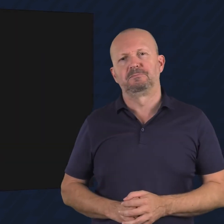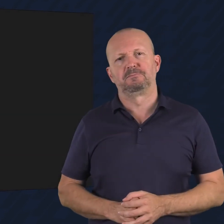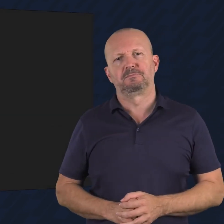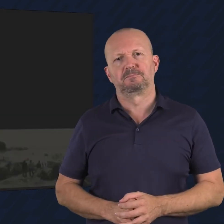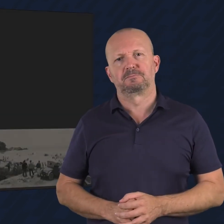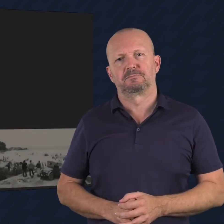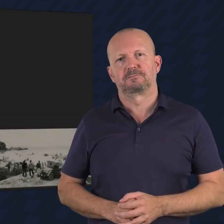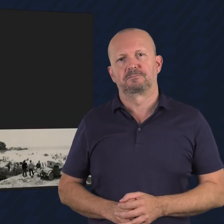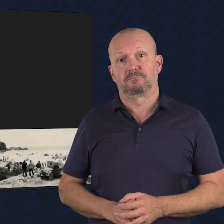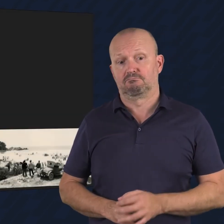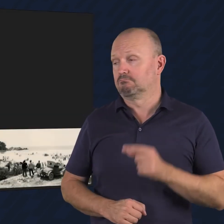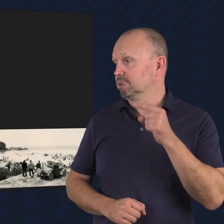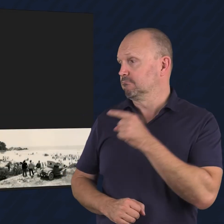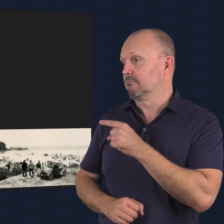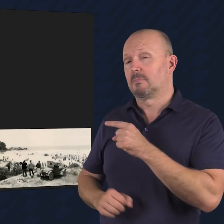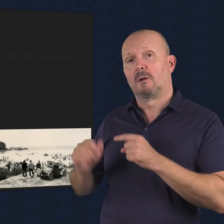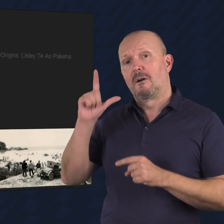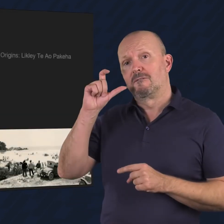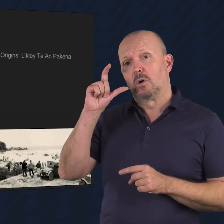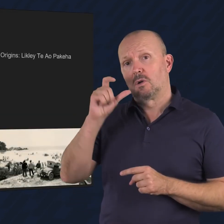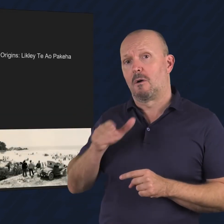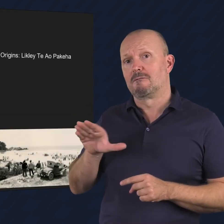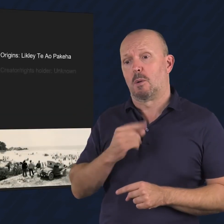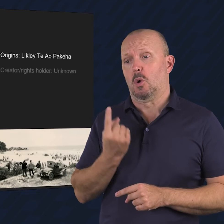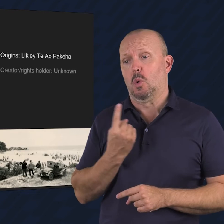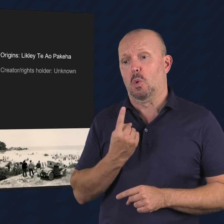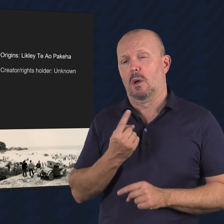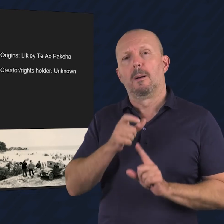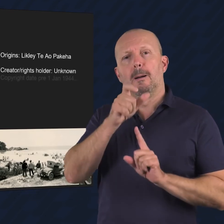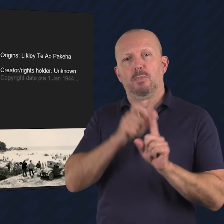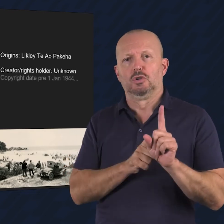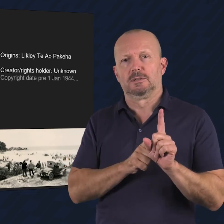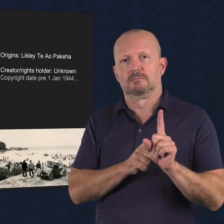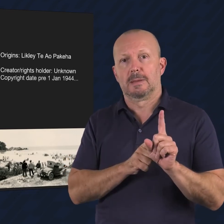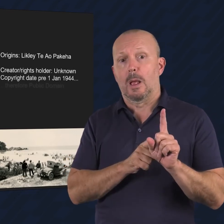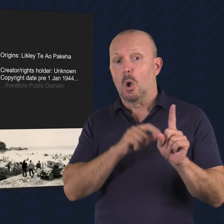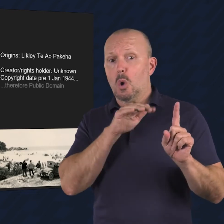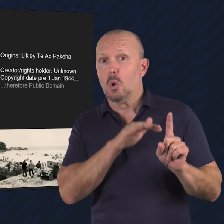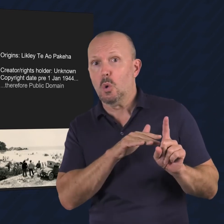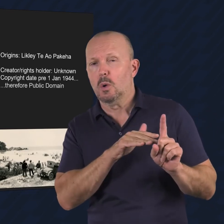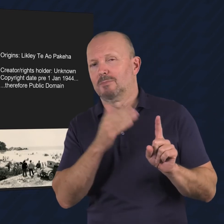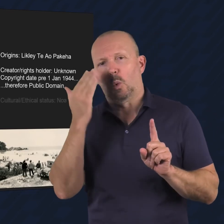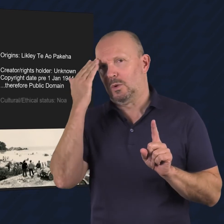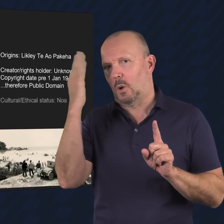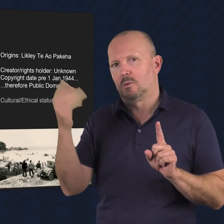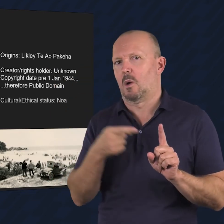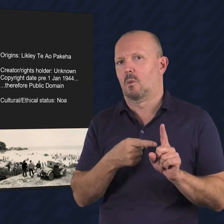The photograph originates from an individual creator, and although we don't know who that is because of its age,